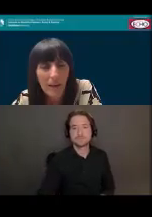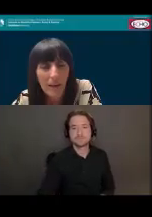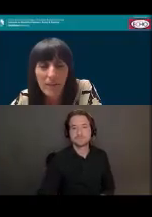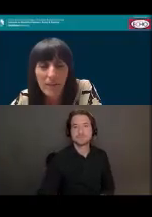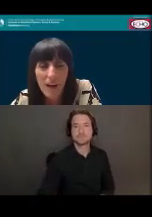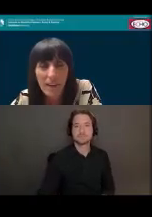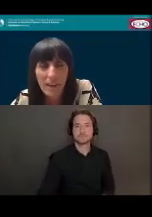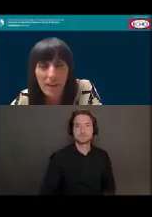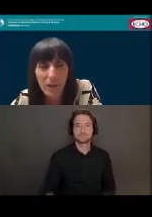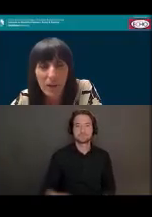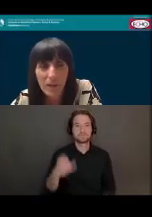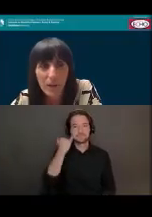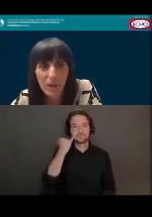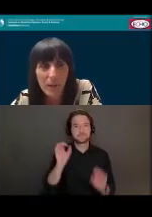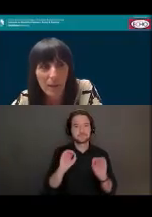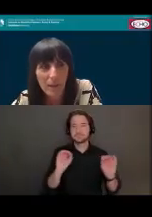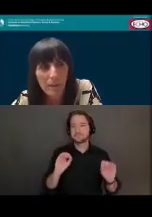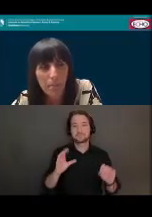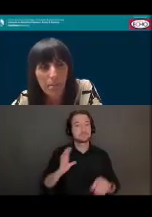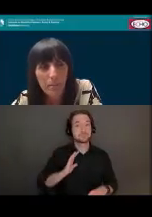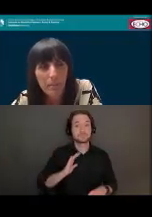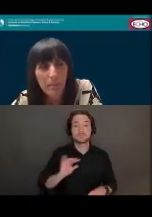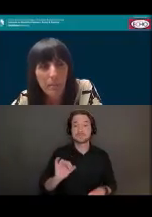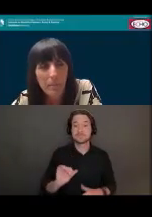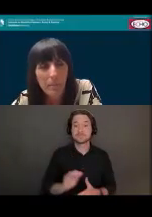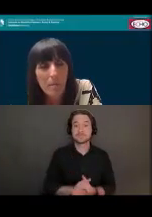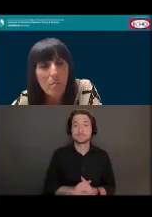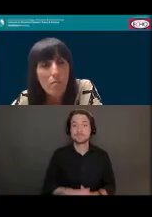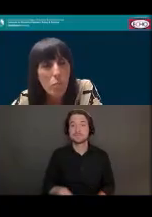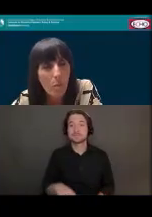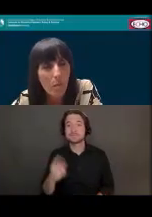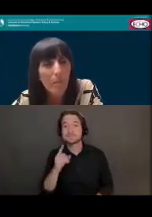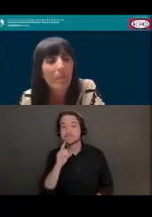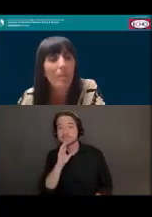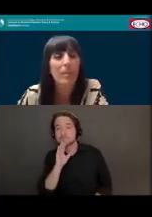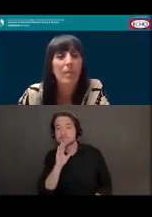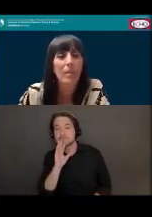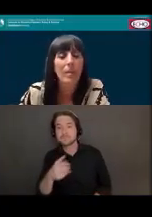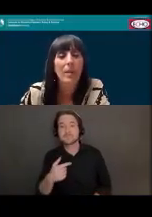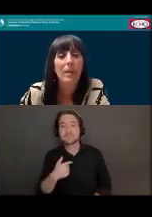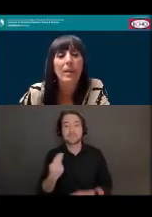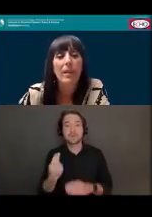And if not, that's okay, too. I use a real simple one called